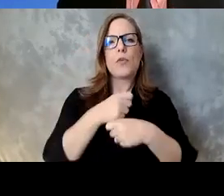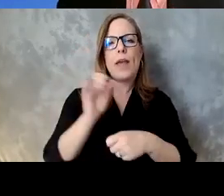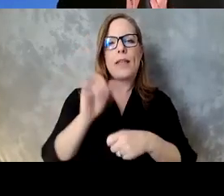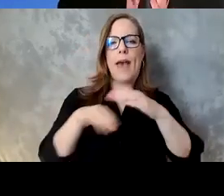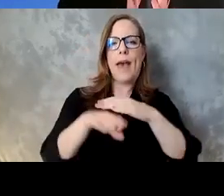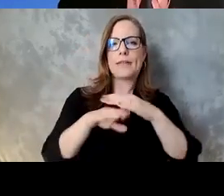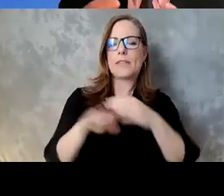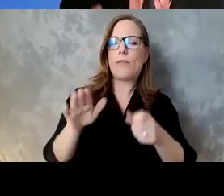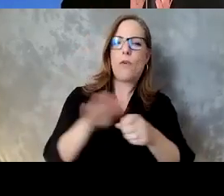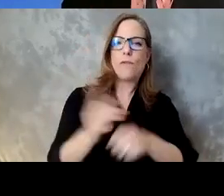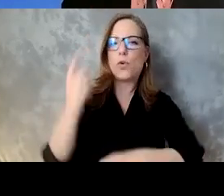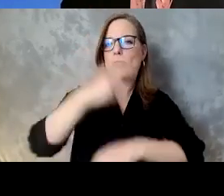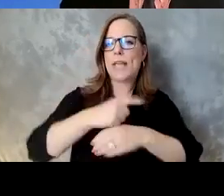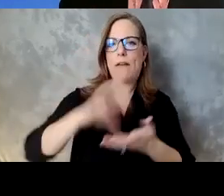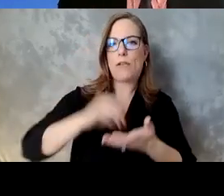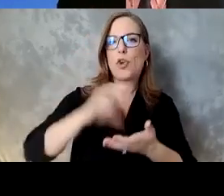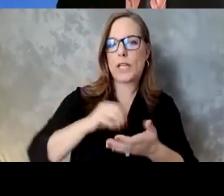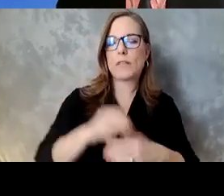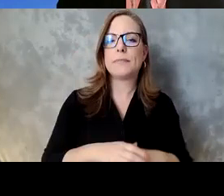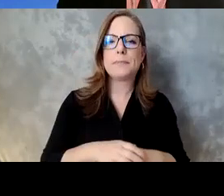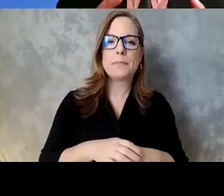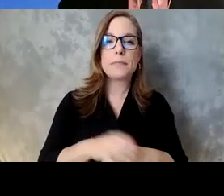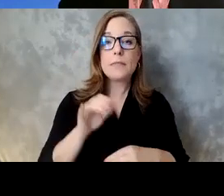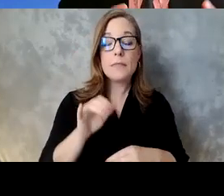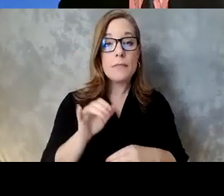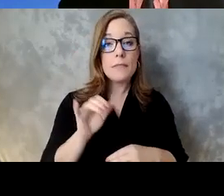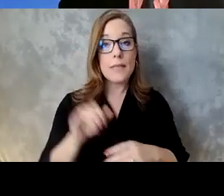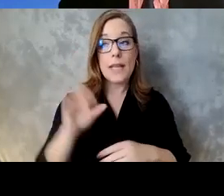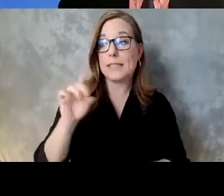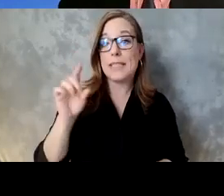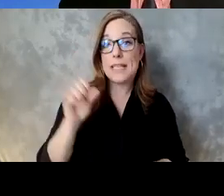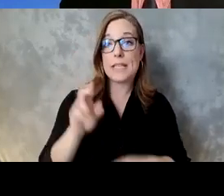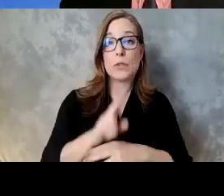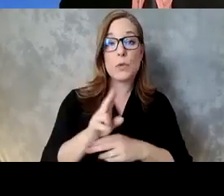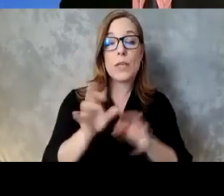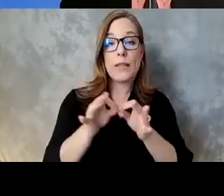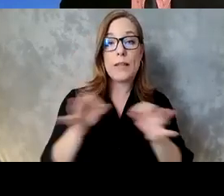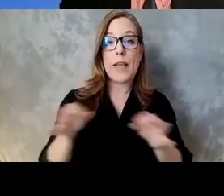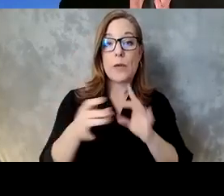Kindergarten. As a result that's why CDE is using language around UPK since just planning